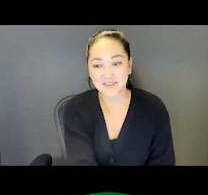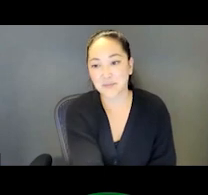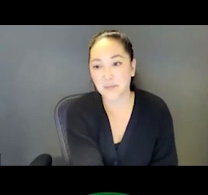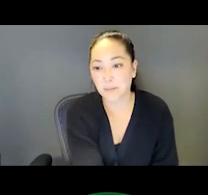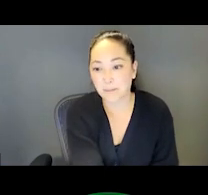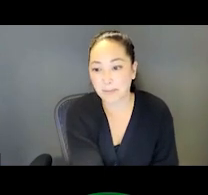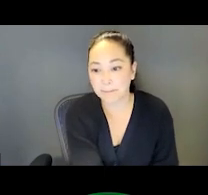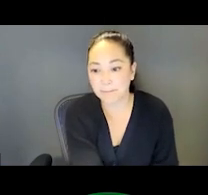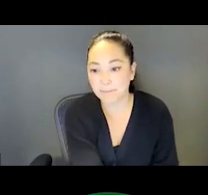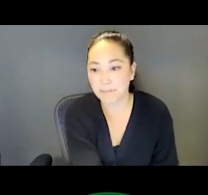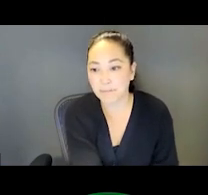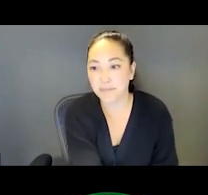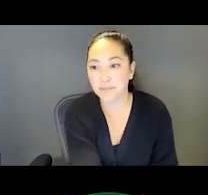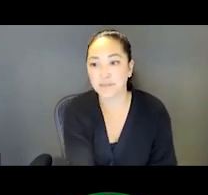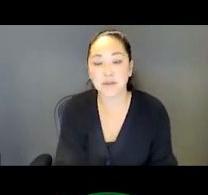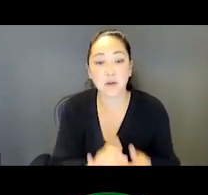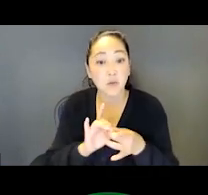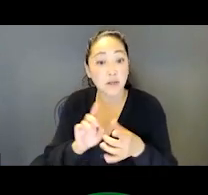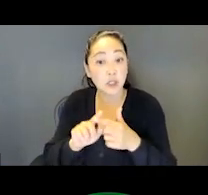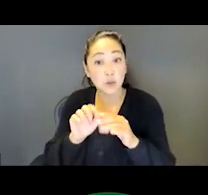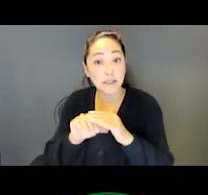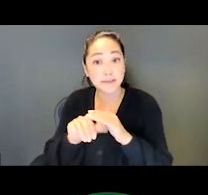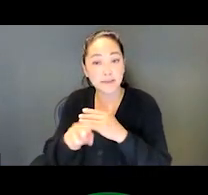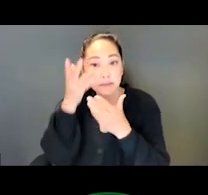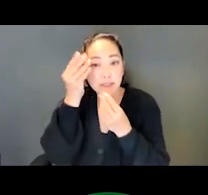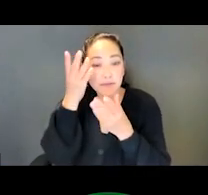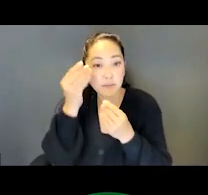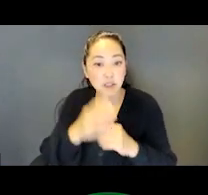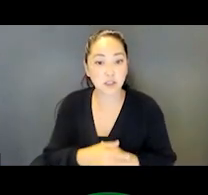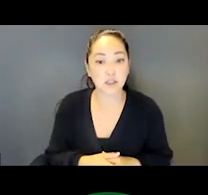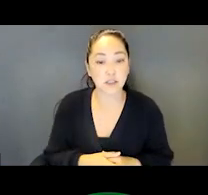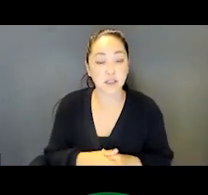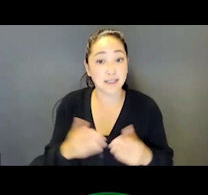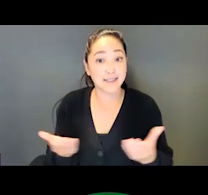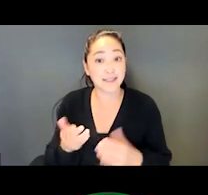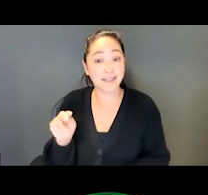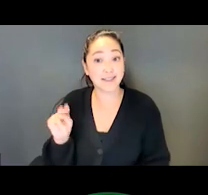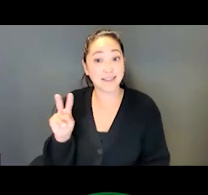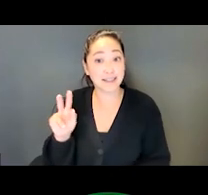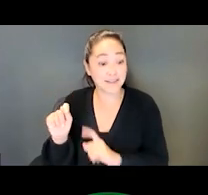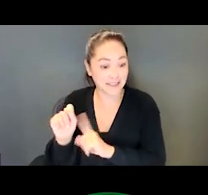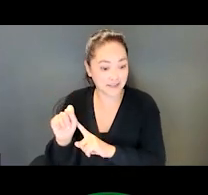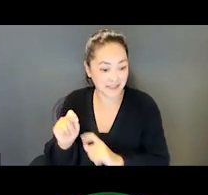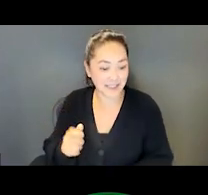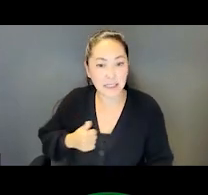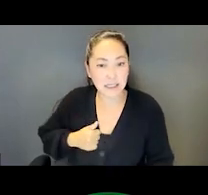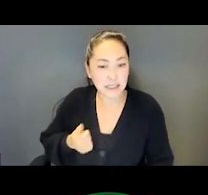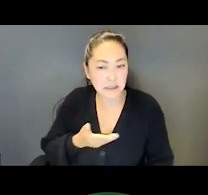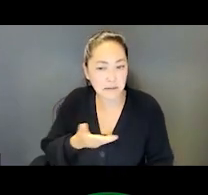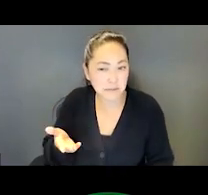might know or rest of the world that we're more like 50 60 years behind and a lot of stuff.